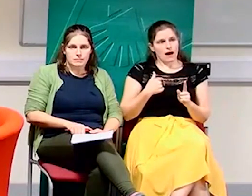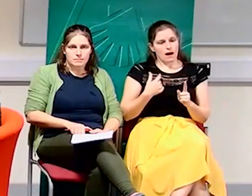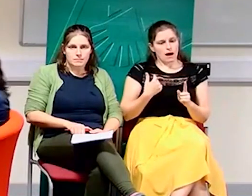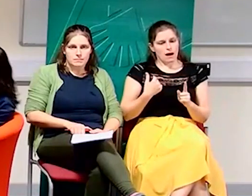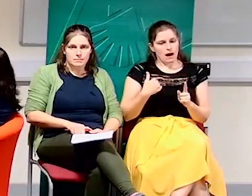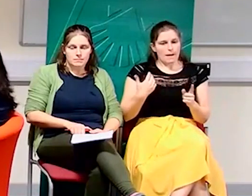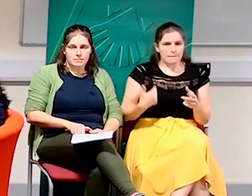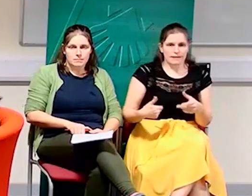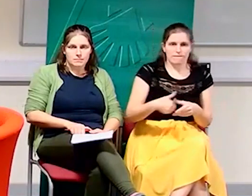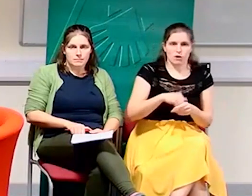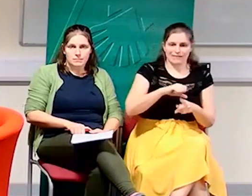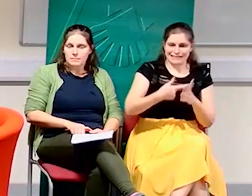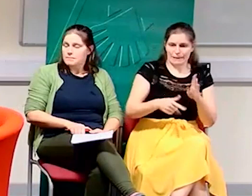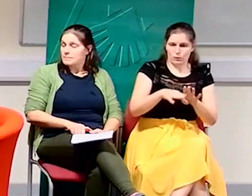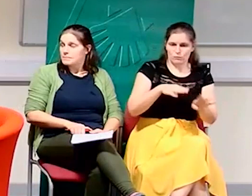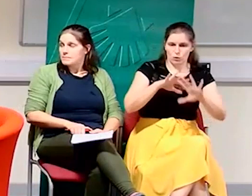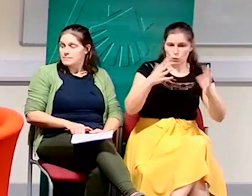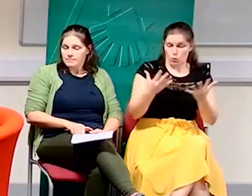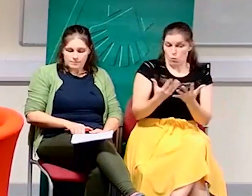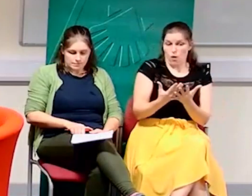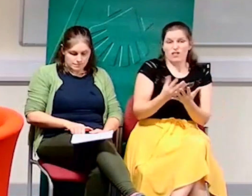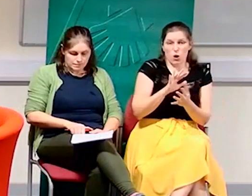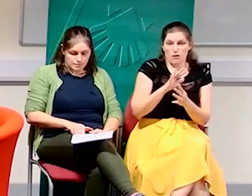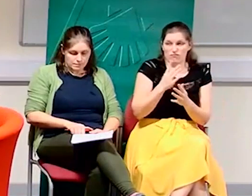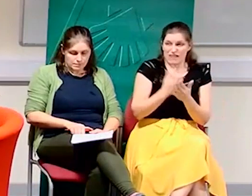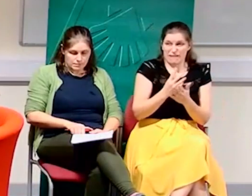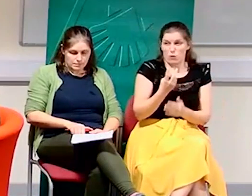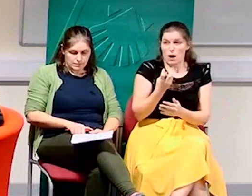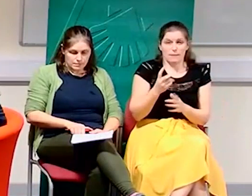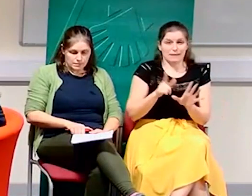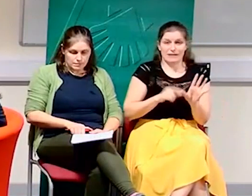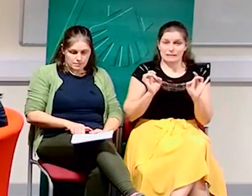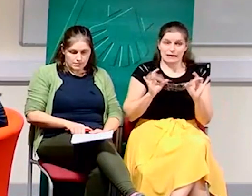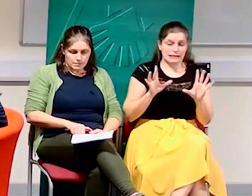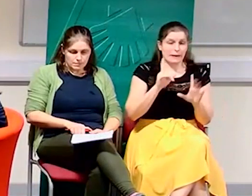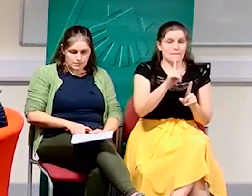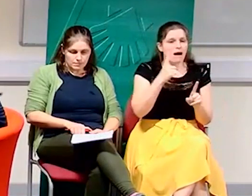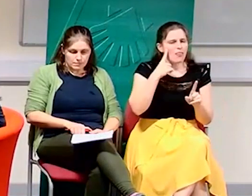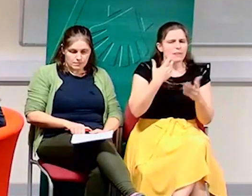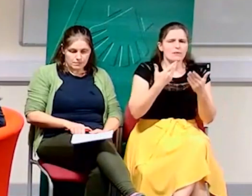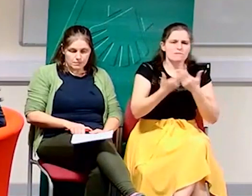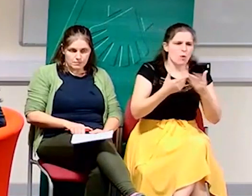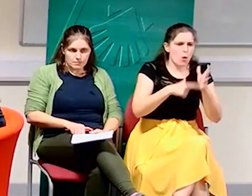disabled sporting world for a couple of years now is there are a lot more clubs or there is a